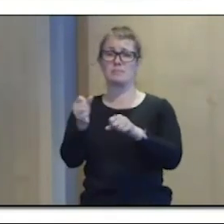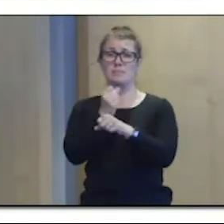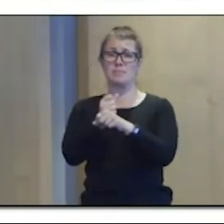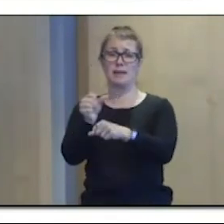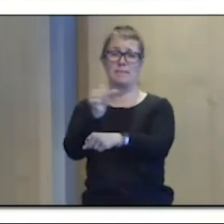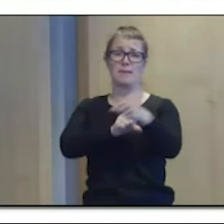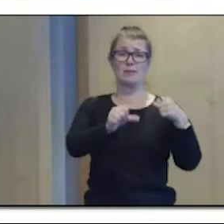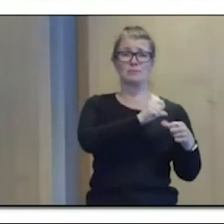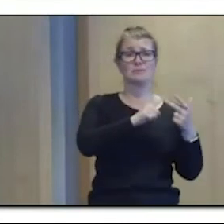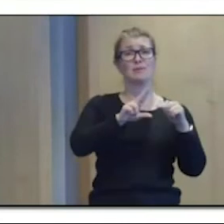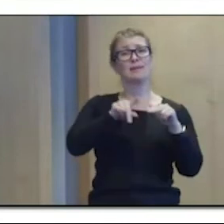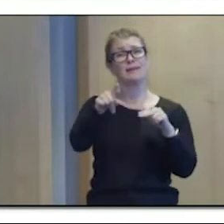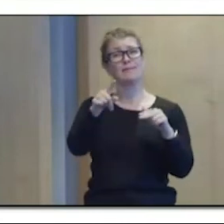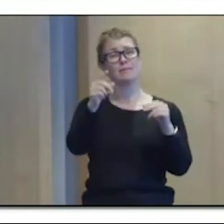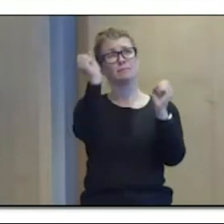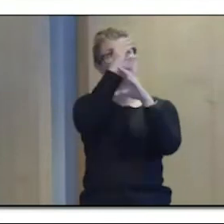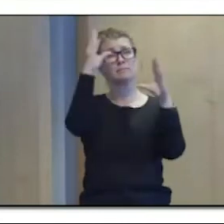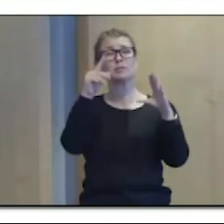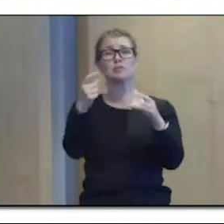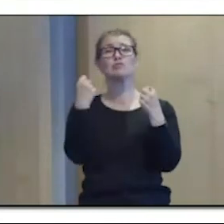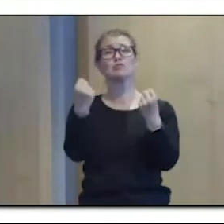the road signs and the traffic lights you'd be looking at the back of them